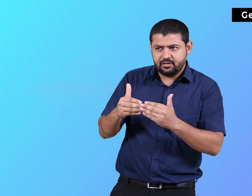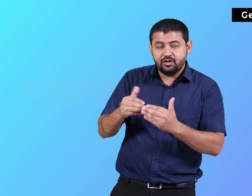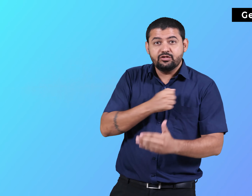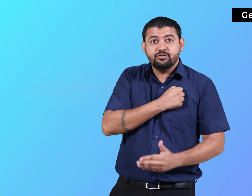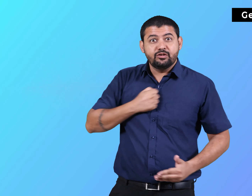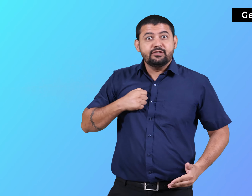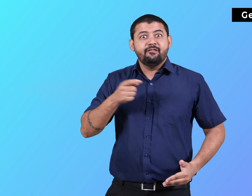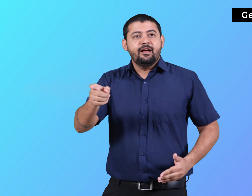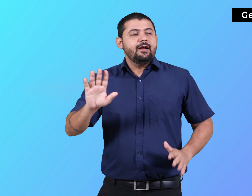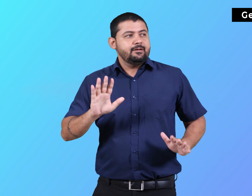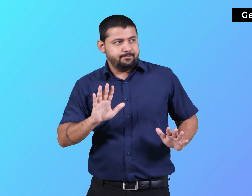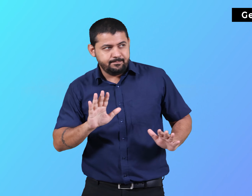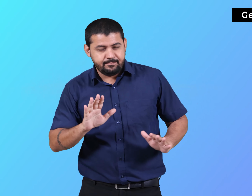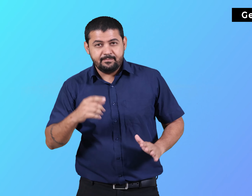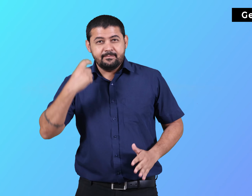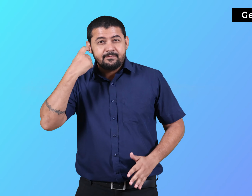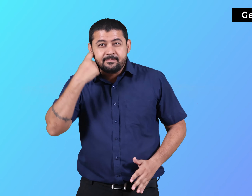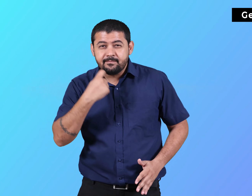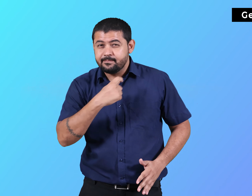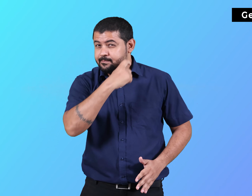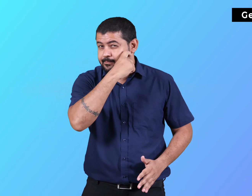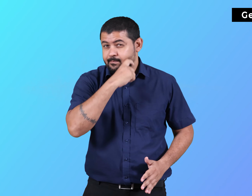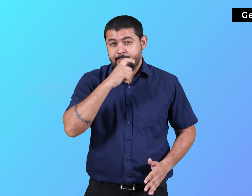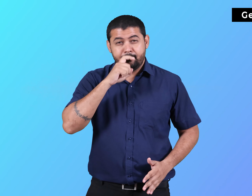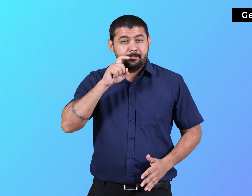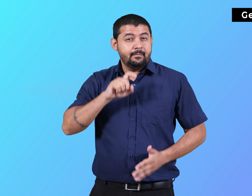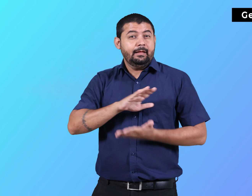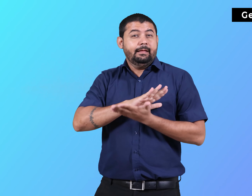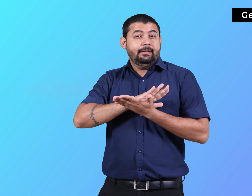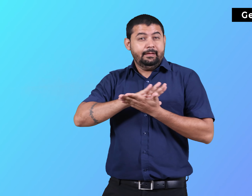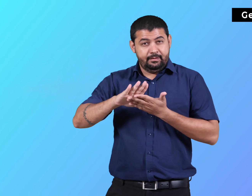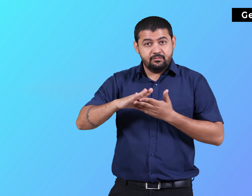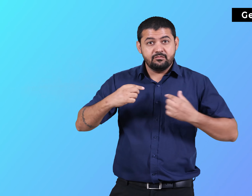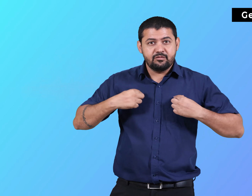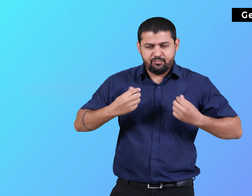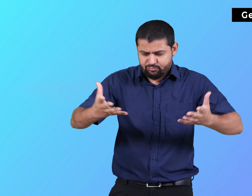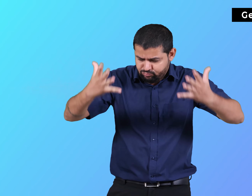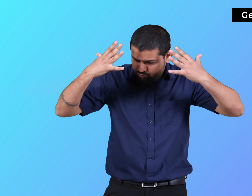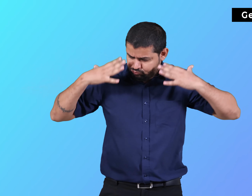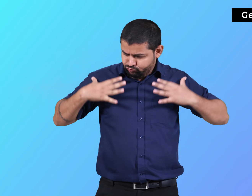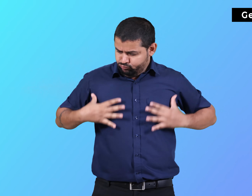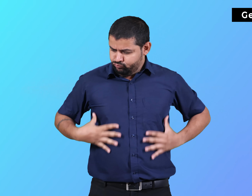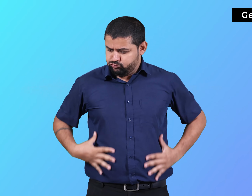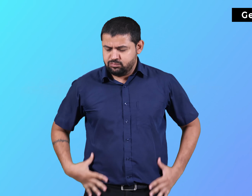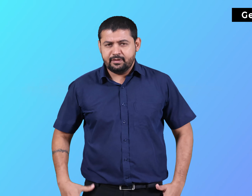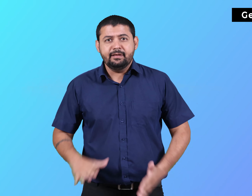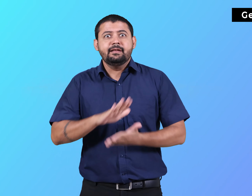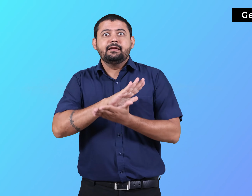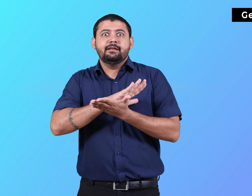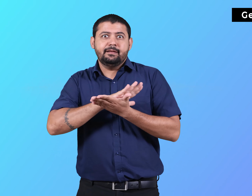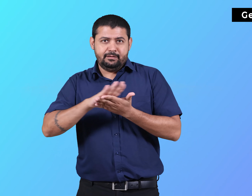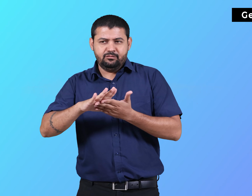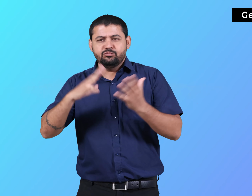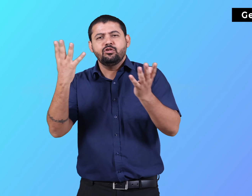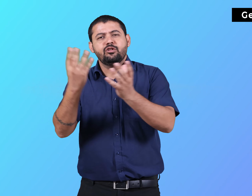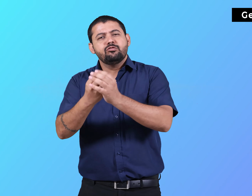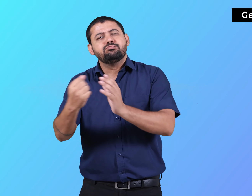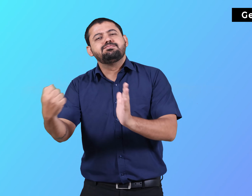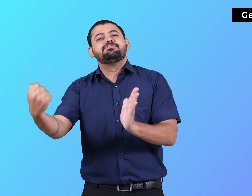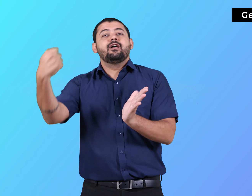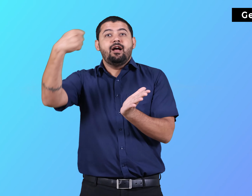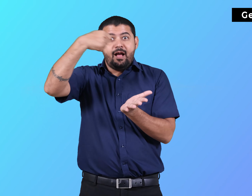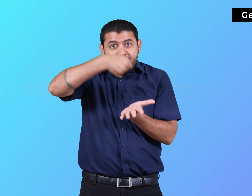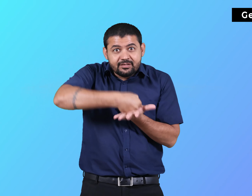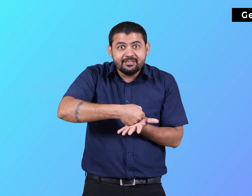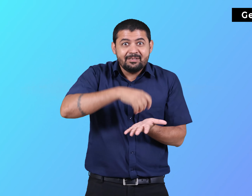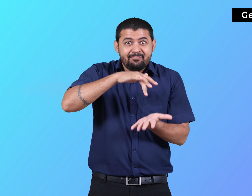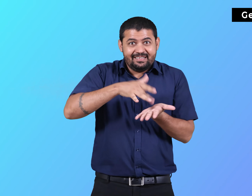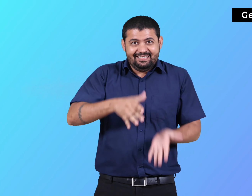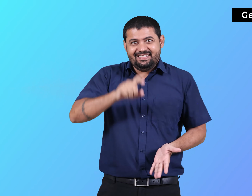After he shaved and put on some clean clothes, he went and stood before the king.